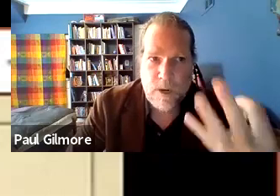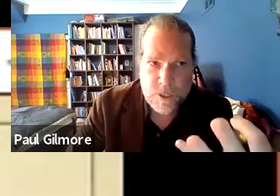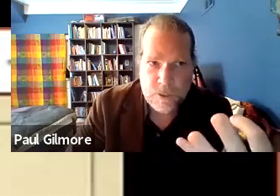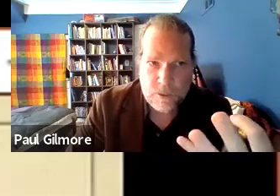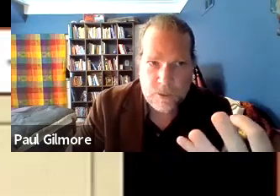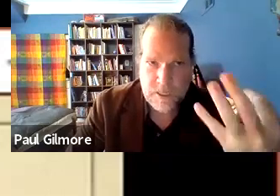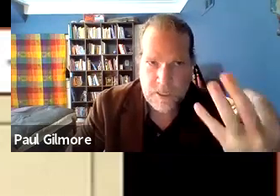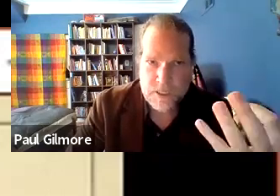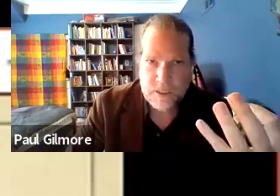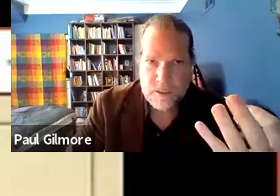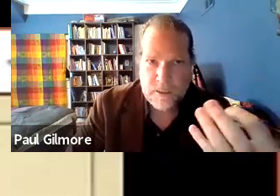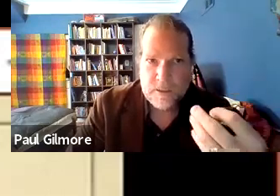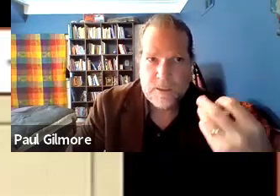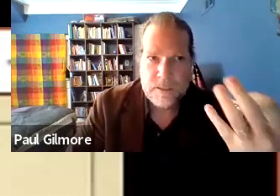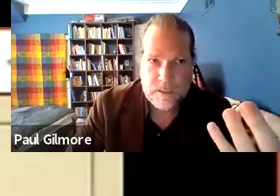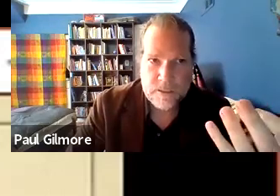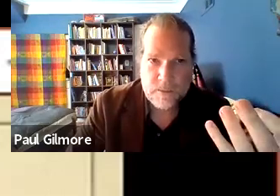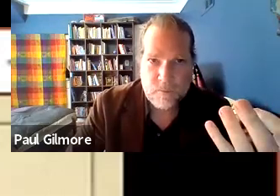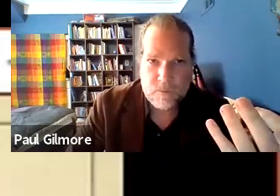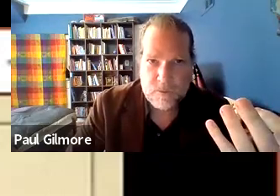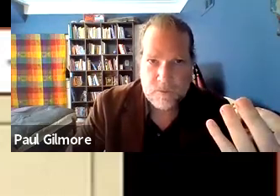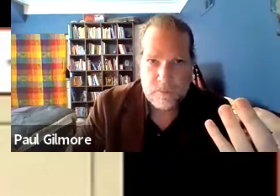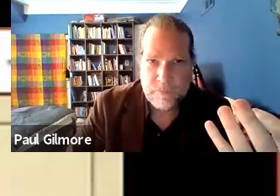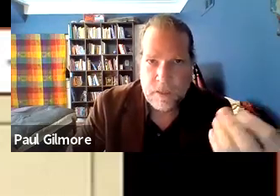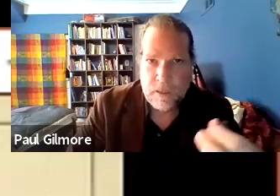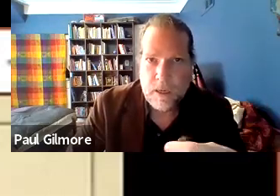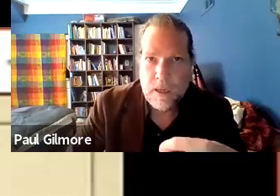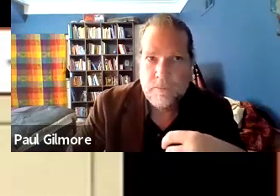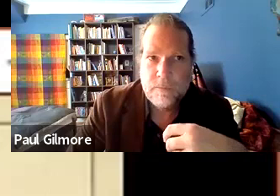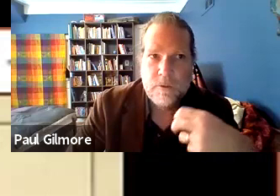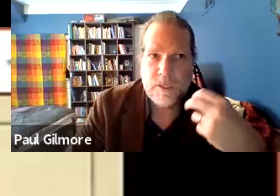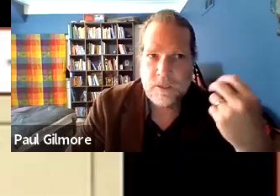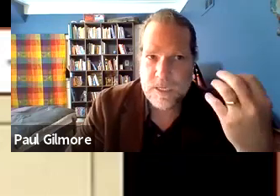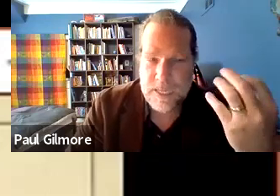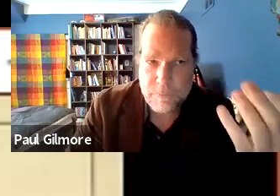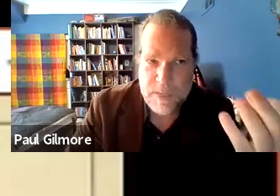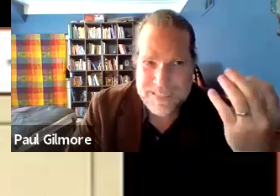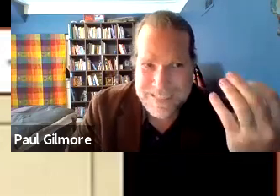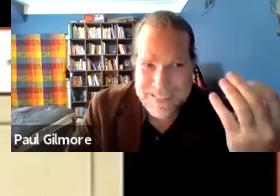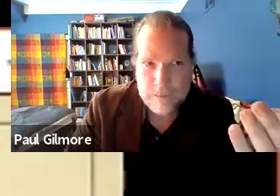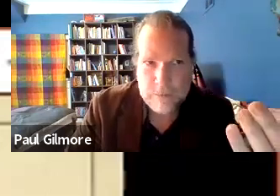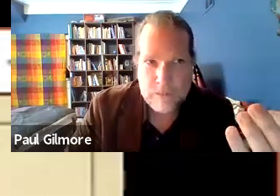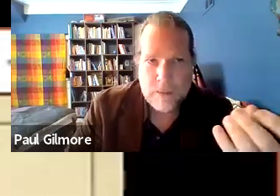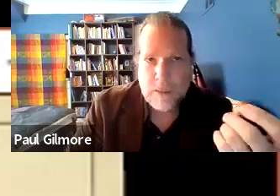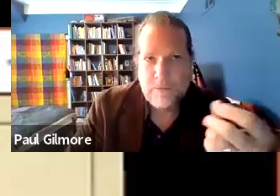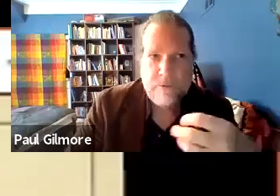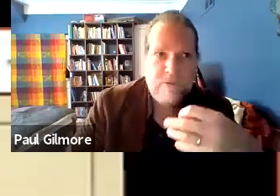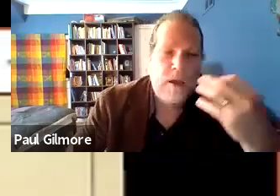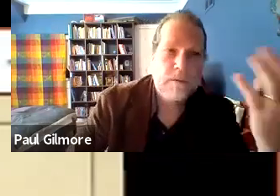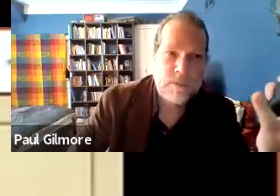racial character to citizenship rules. You can you cannot be a citizen, if you're from